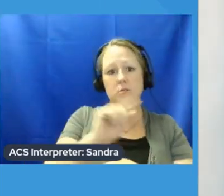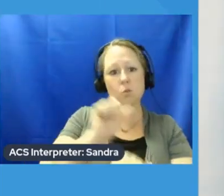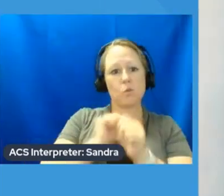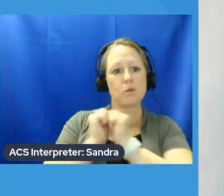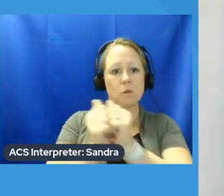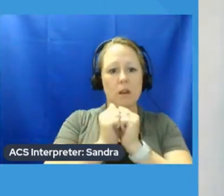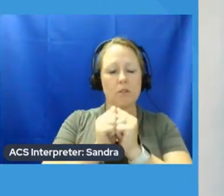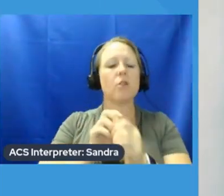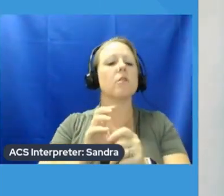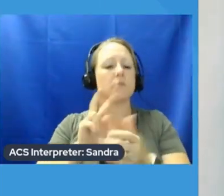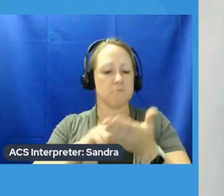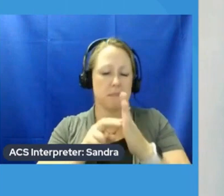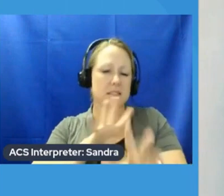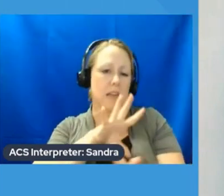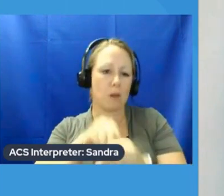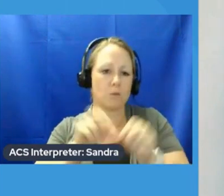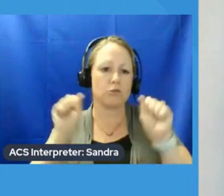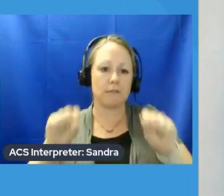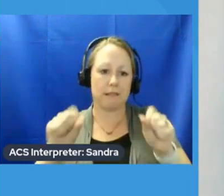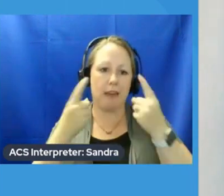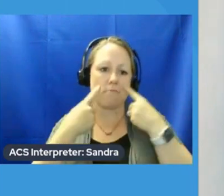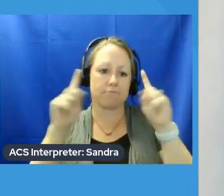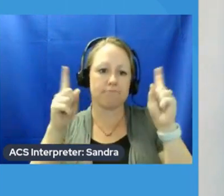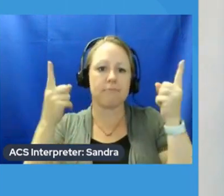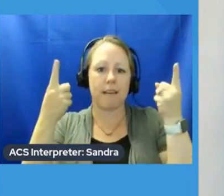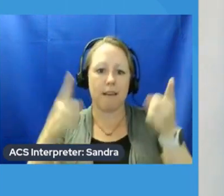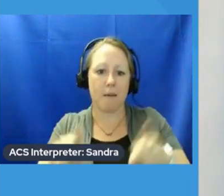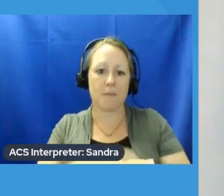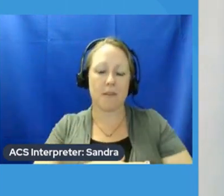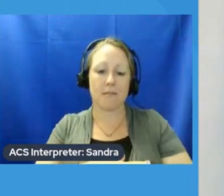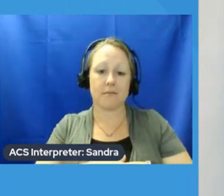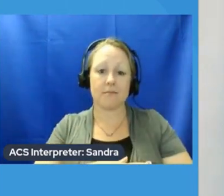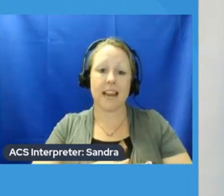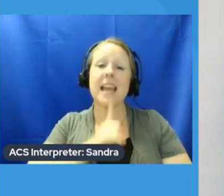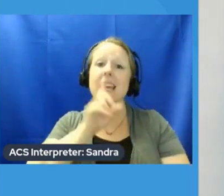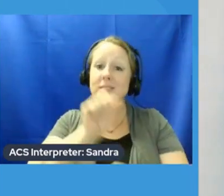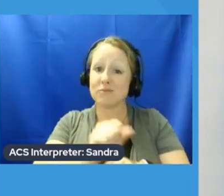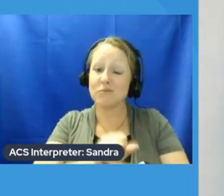It's true that the sea is wide and my boat is small,